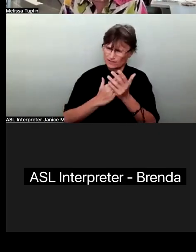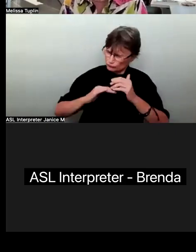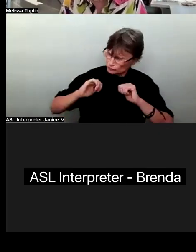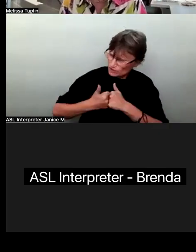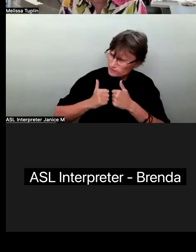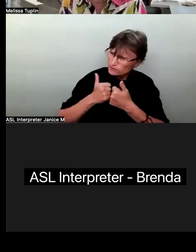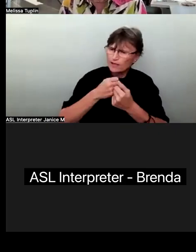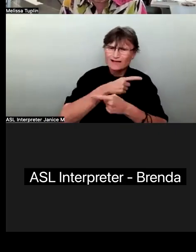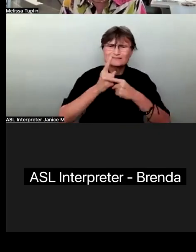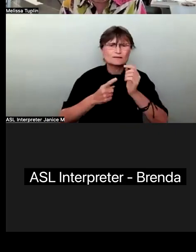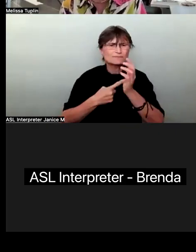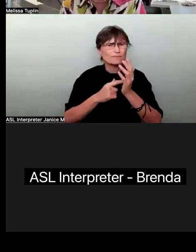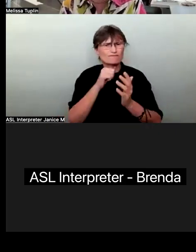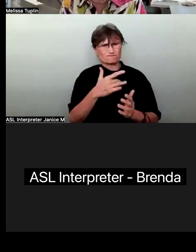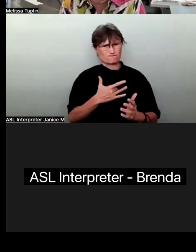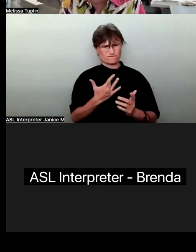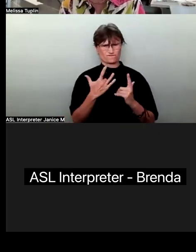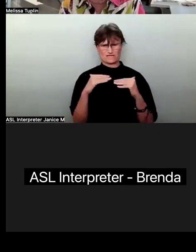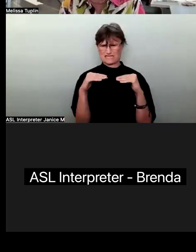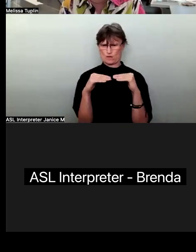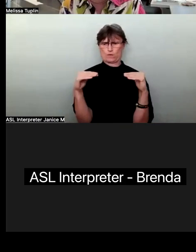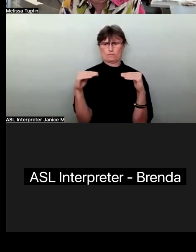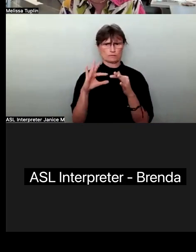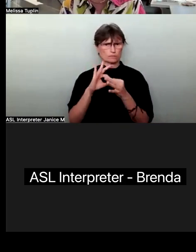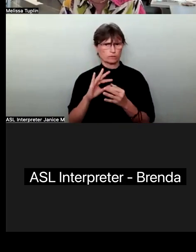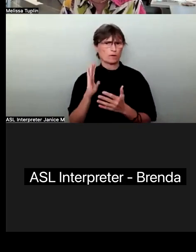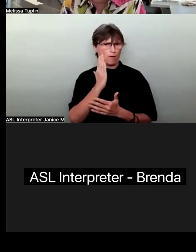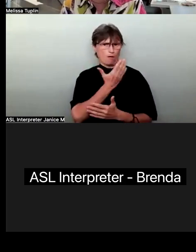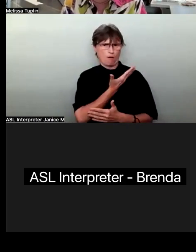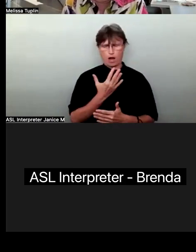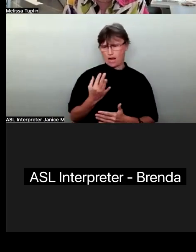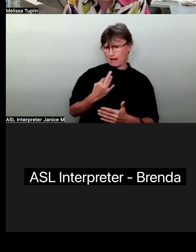grant portfolio that we are attempting to address through the redesign of the program.